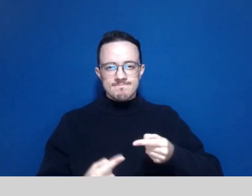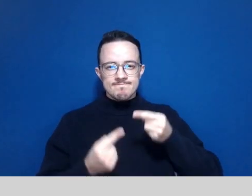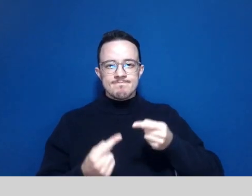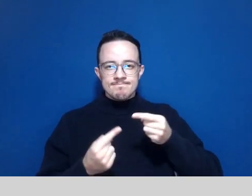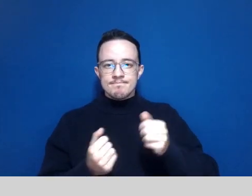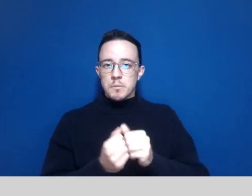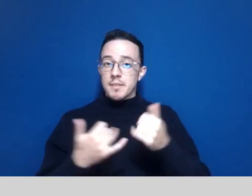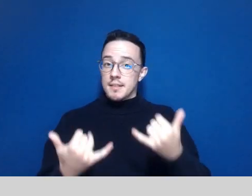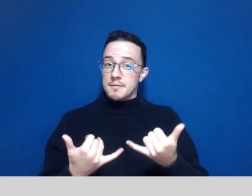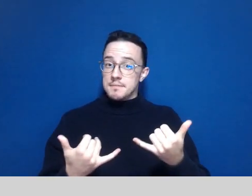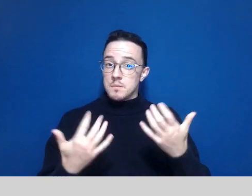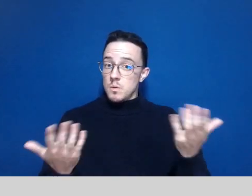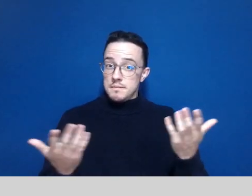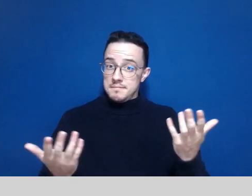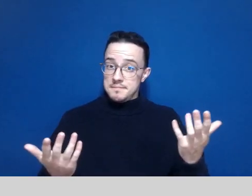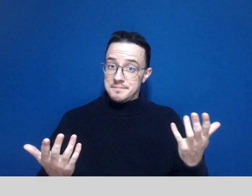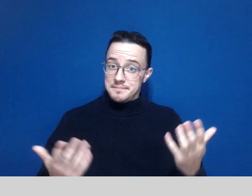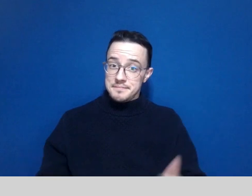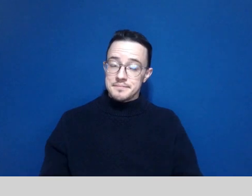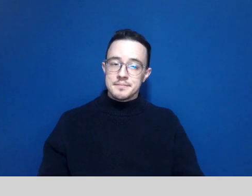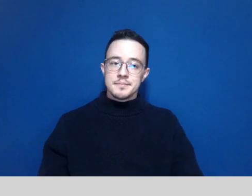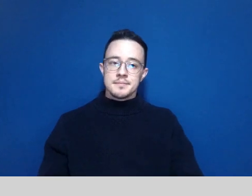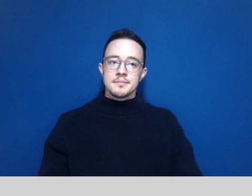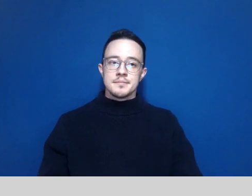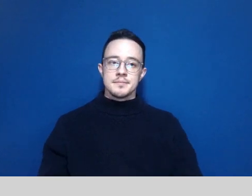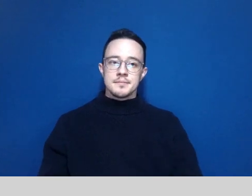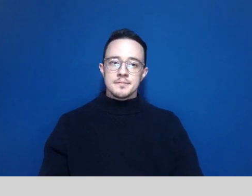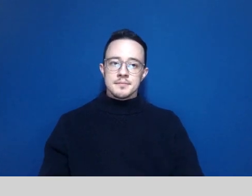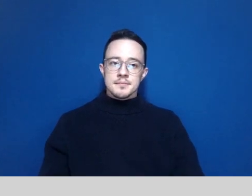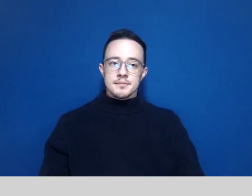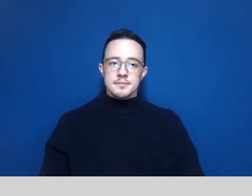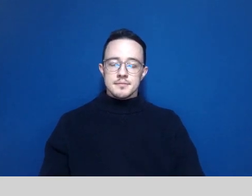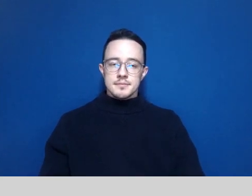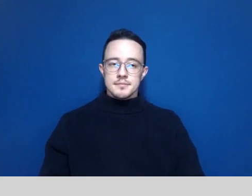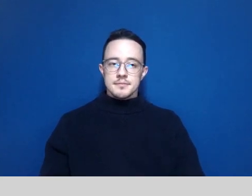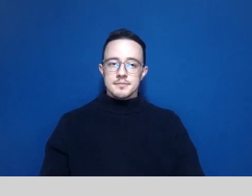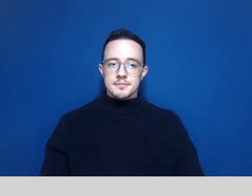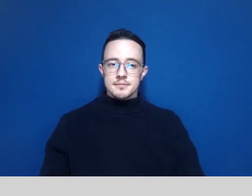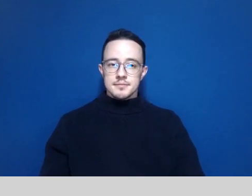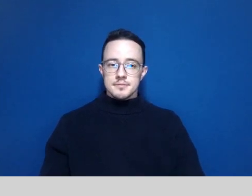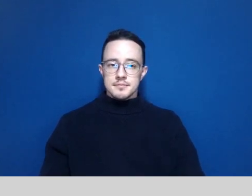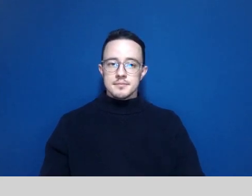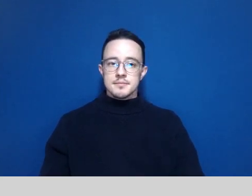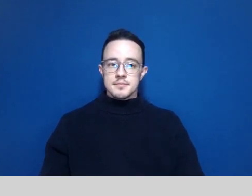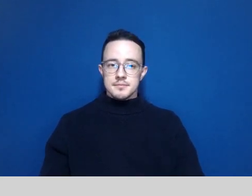is there are some inherent problems with this. The way the vocabulary works,